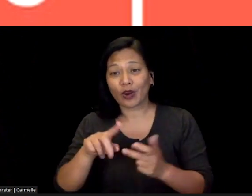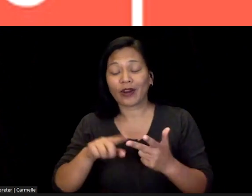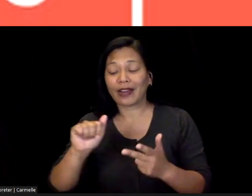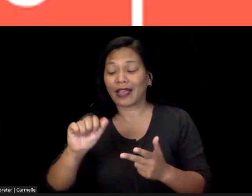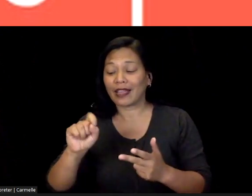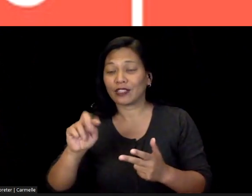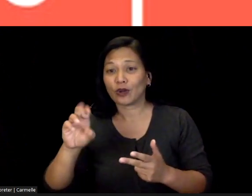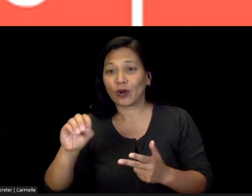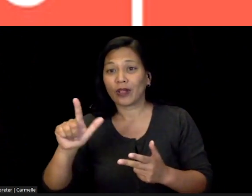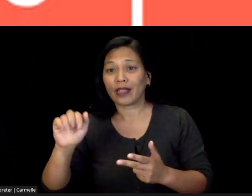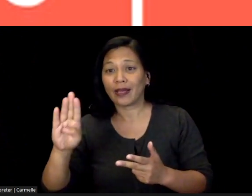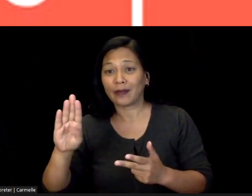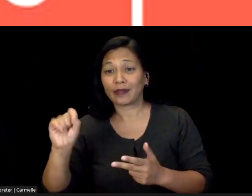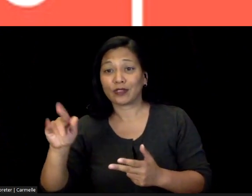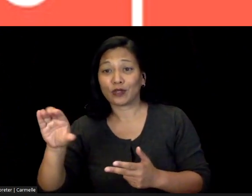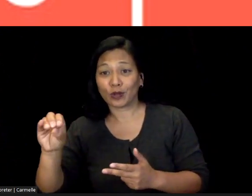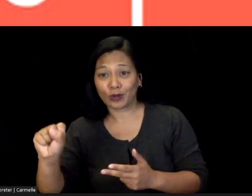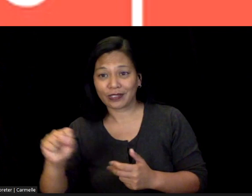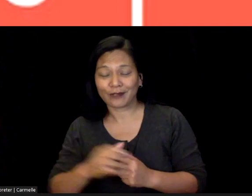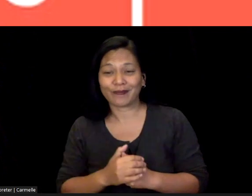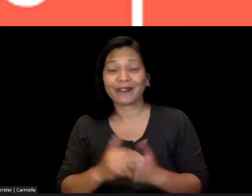And now we would especially like to thank one of our industry partners,